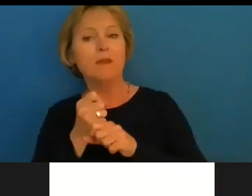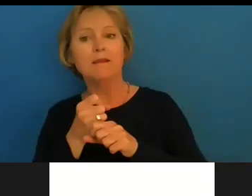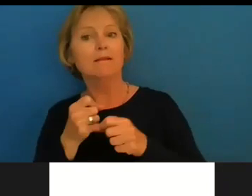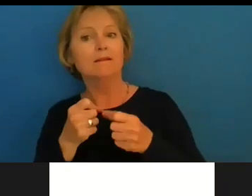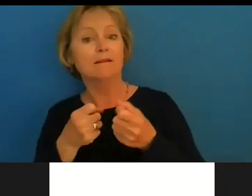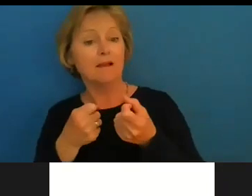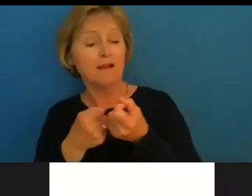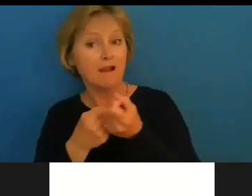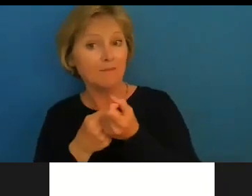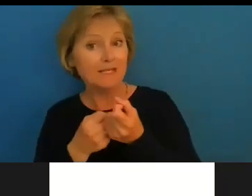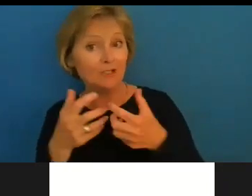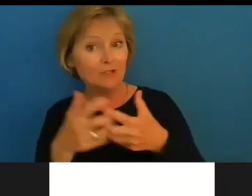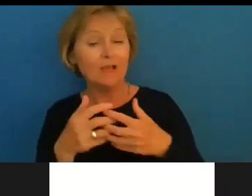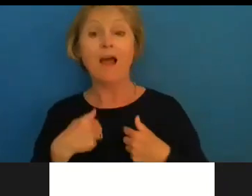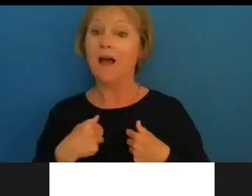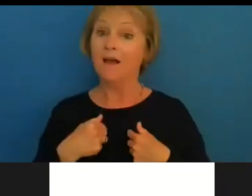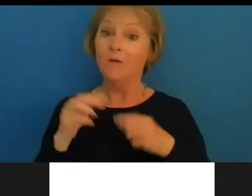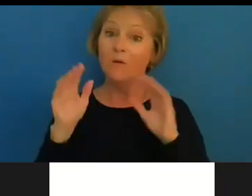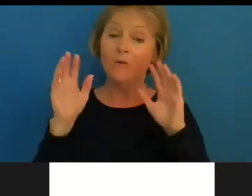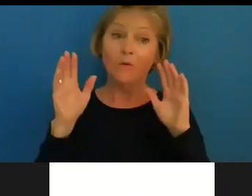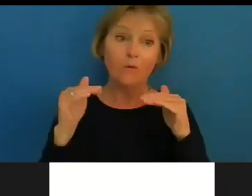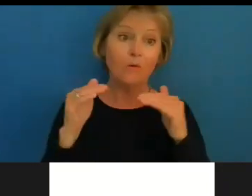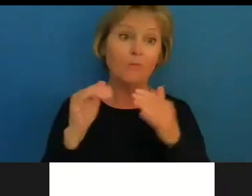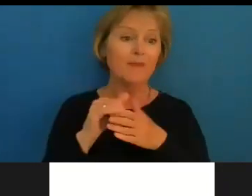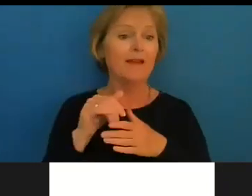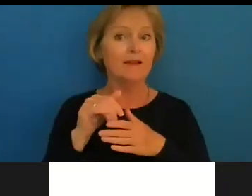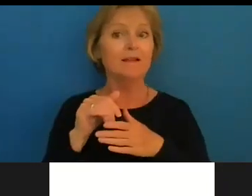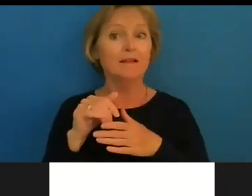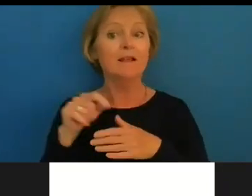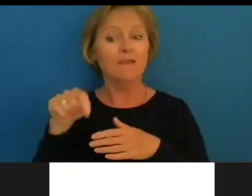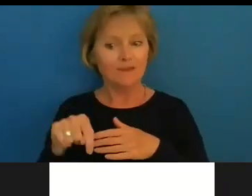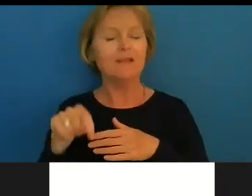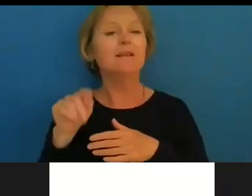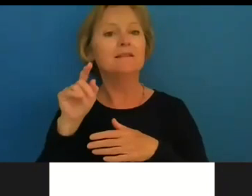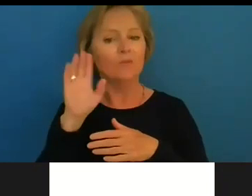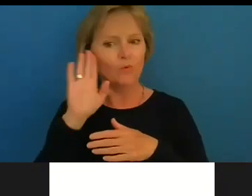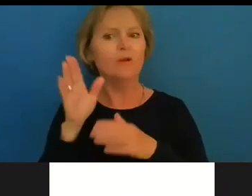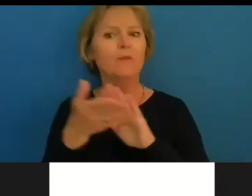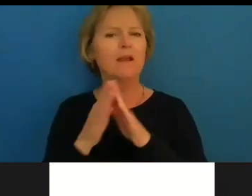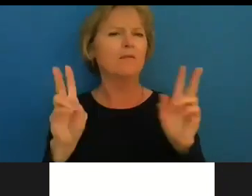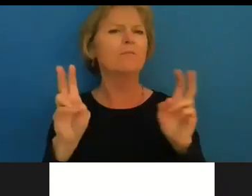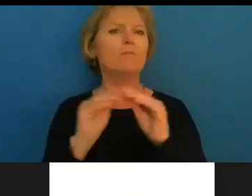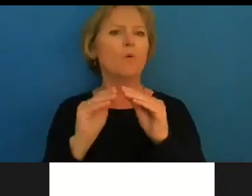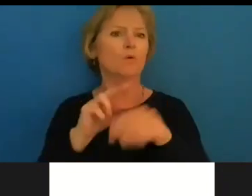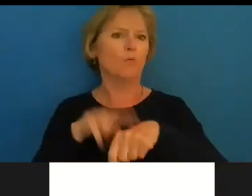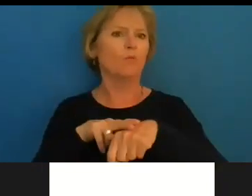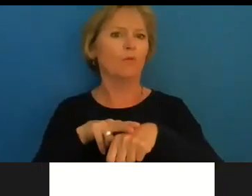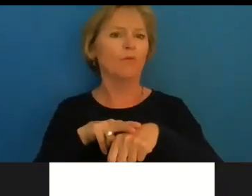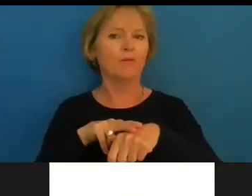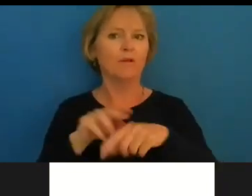And I'm hoping that this becomes more normal, but I have my doubts.